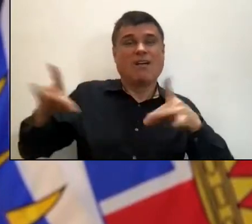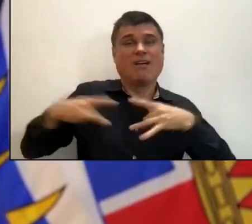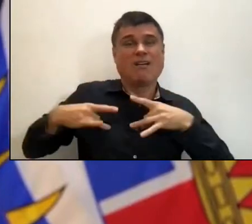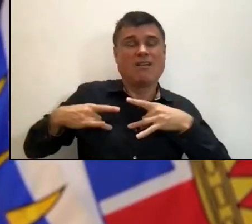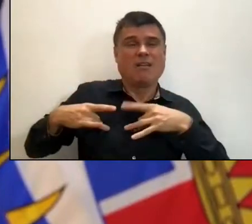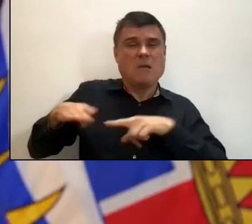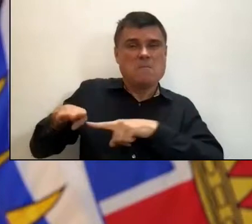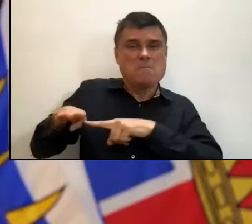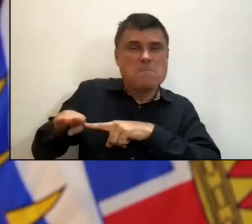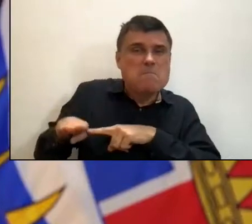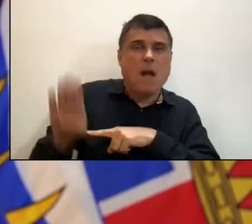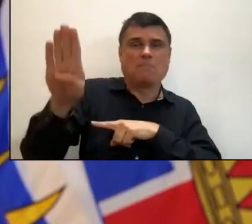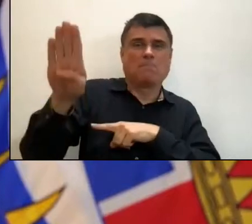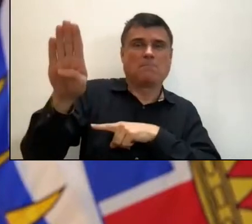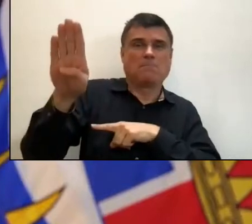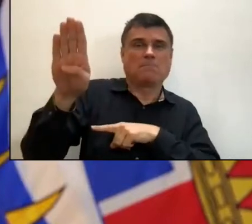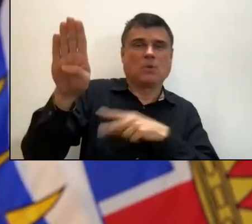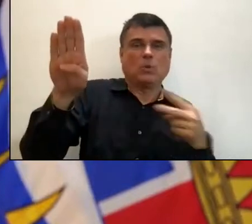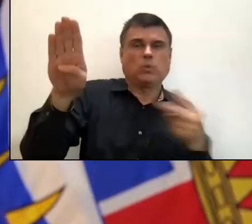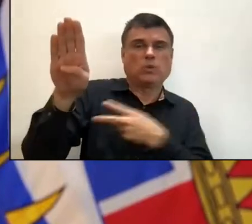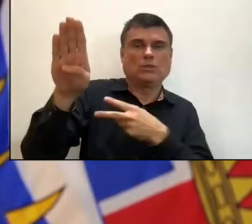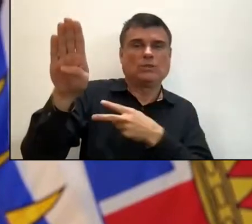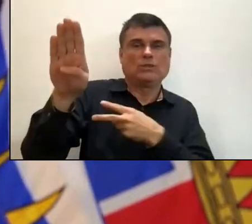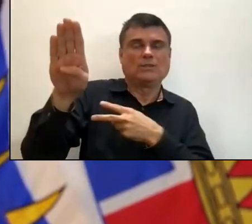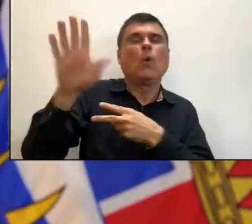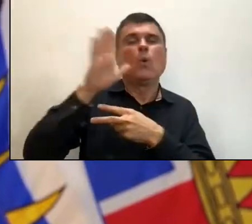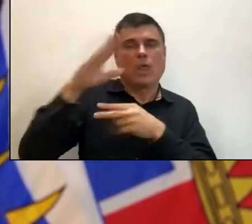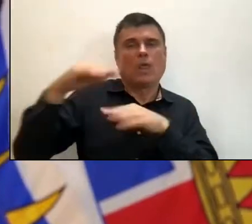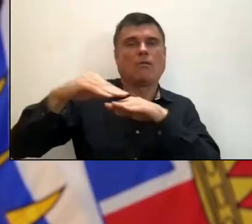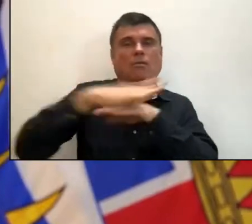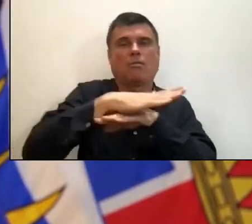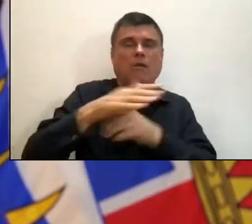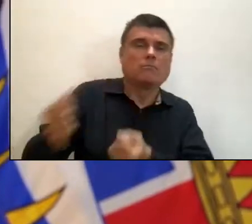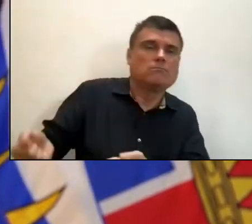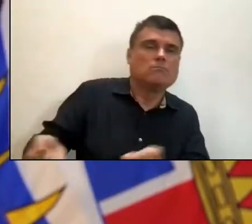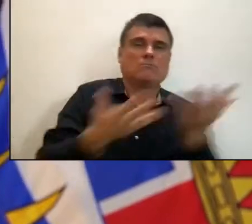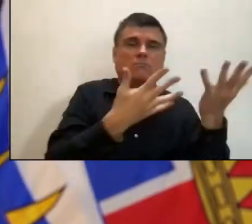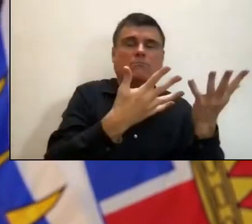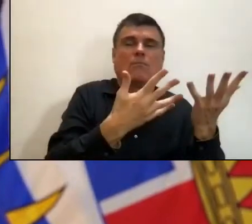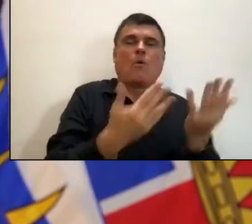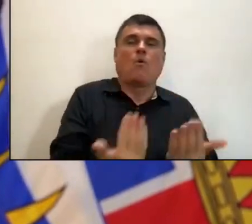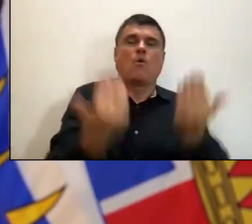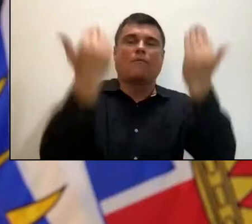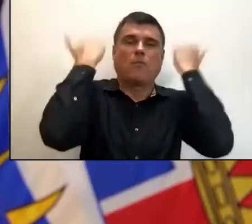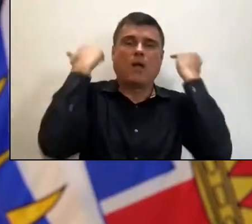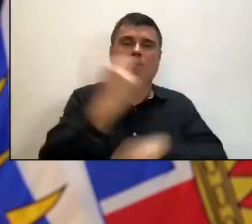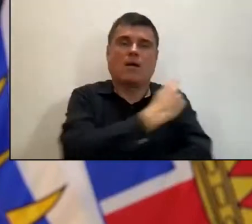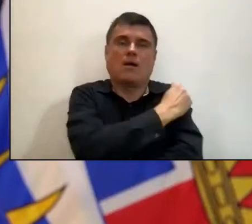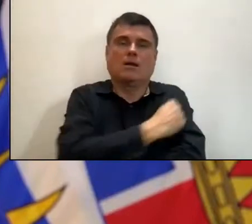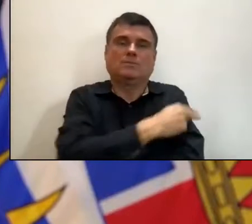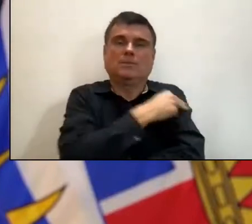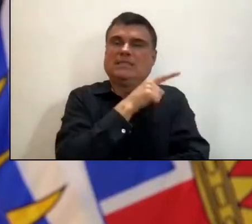impact on hospitals. We have a very fragile health care worker force, work force